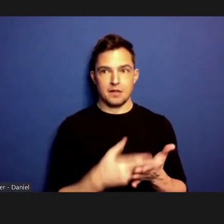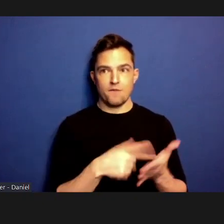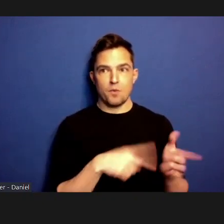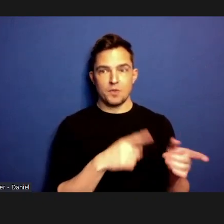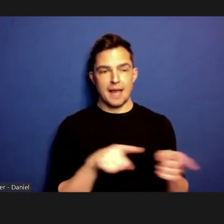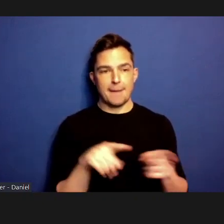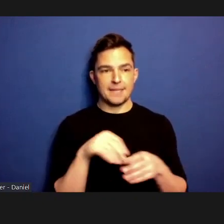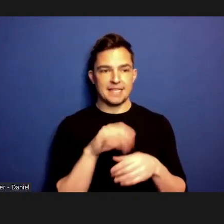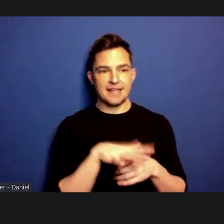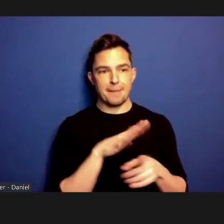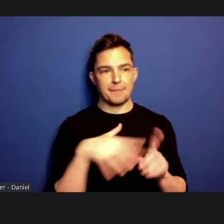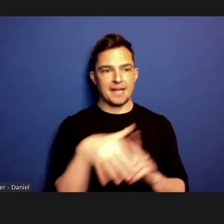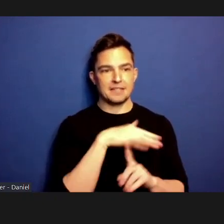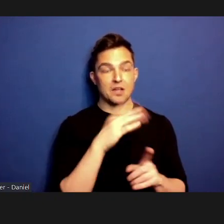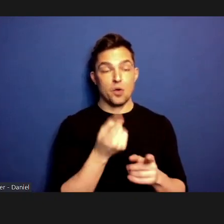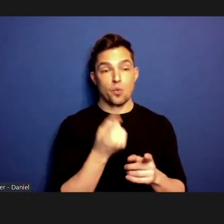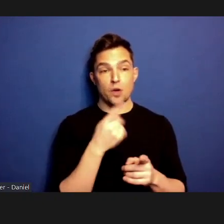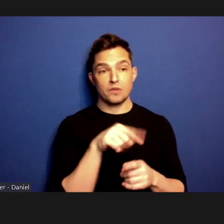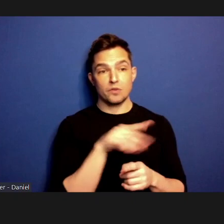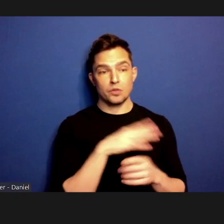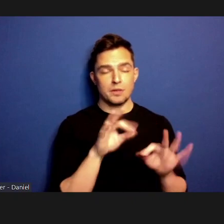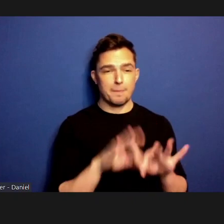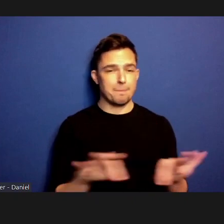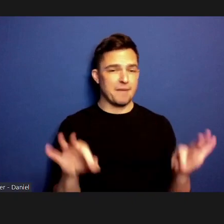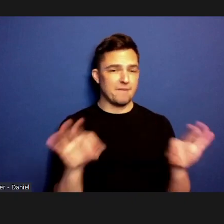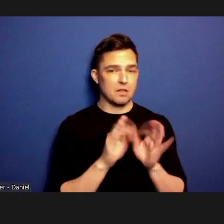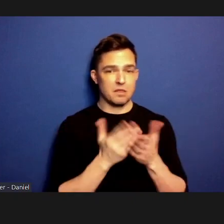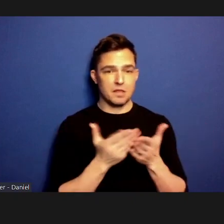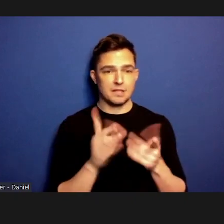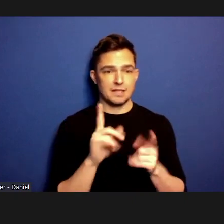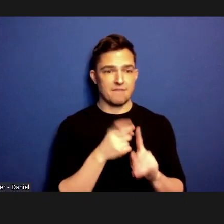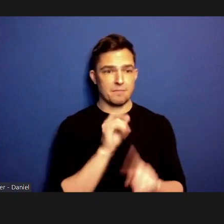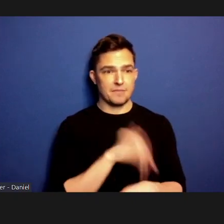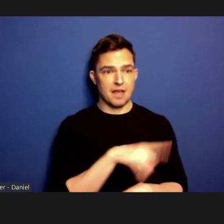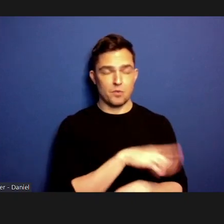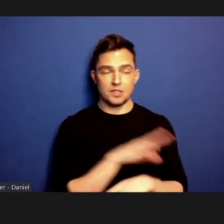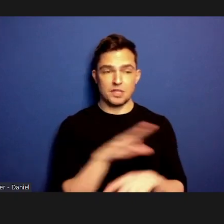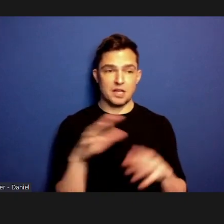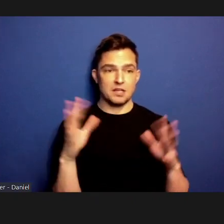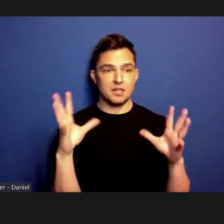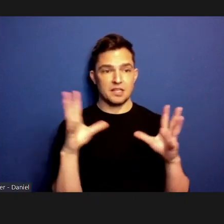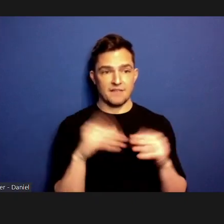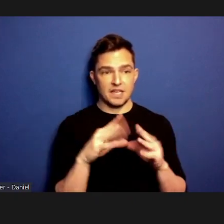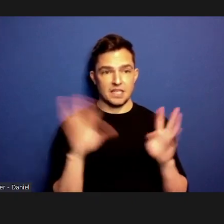that space. And one of those pivotal things that came out of that was a convening of black